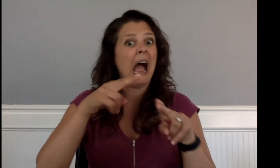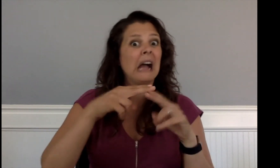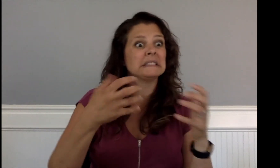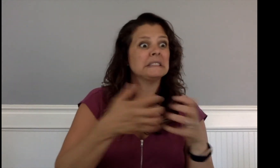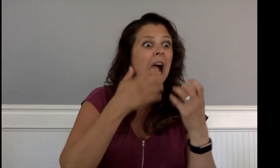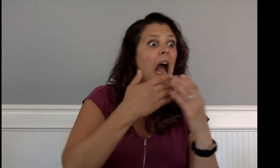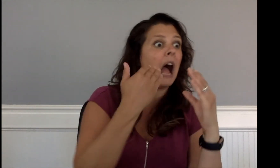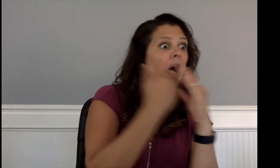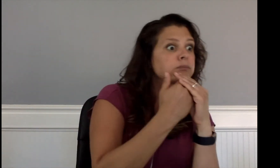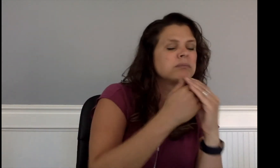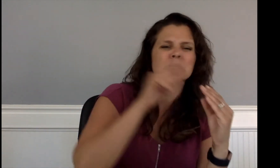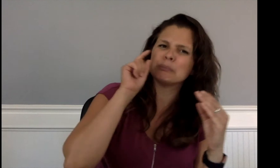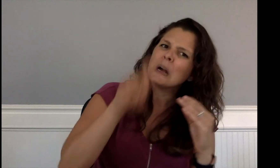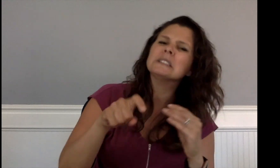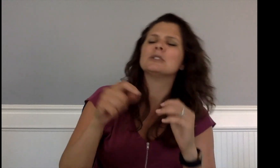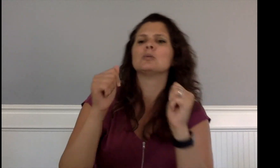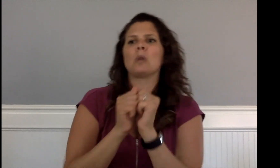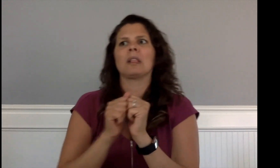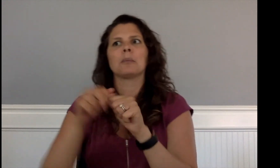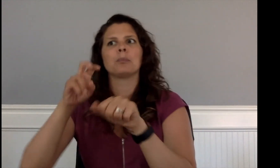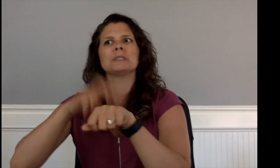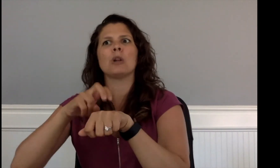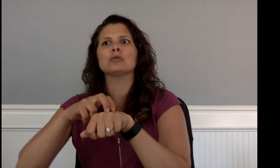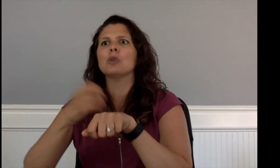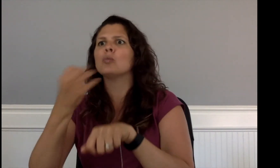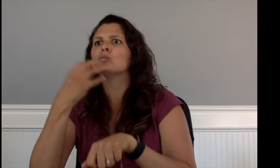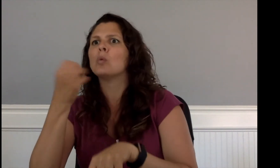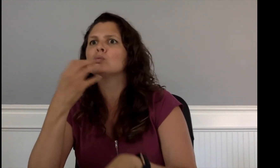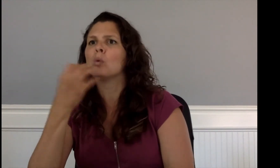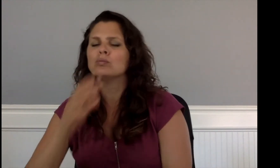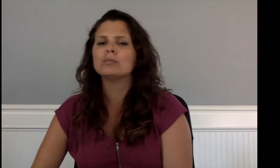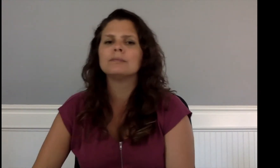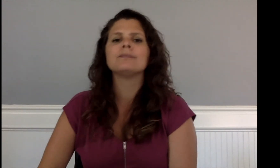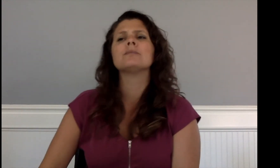Tickler asked. "Egg salad sandwiches need potato chips."